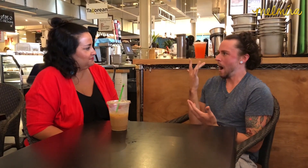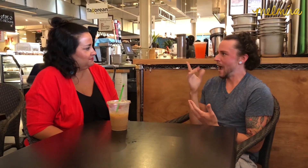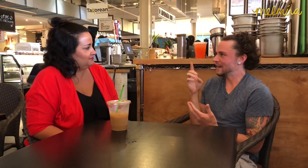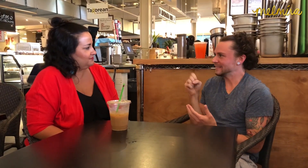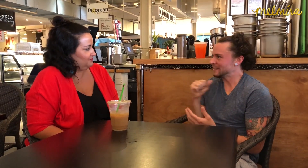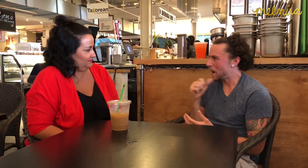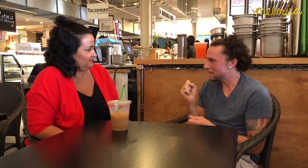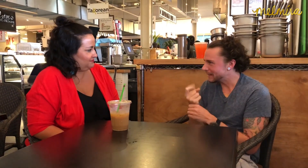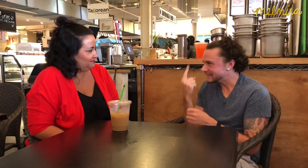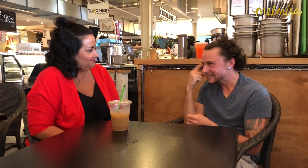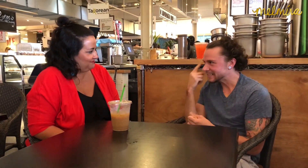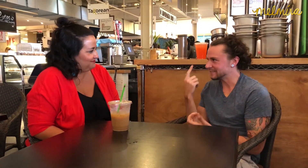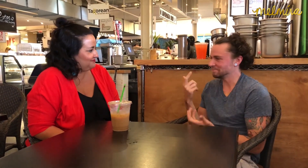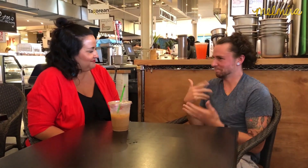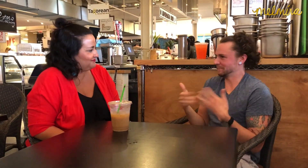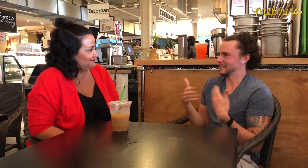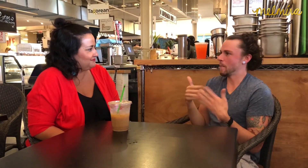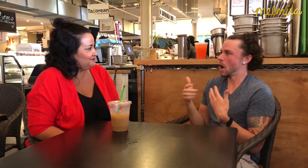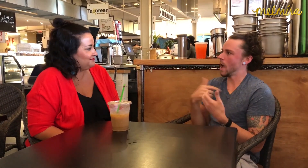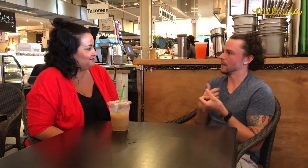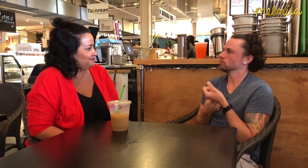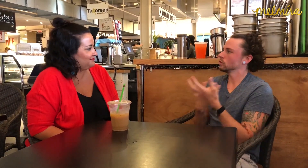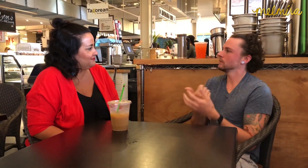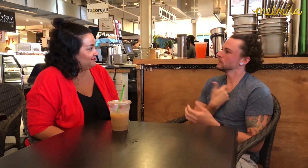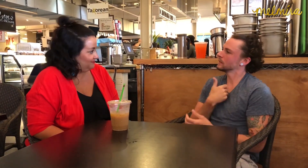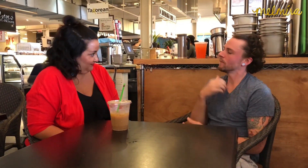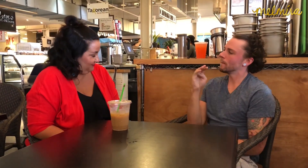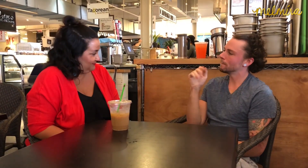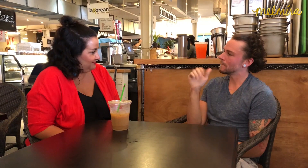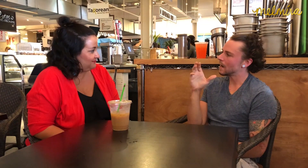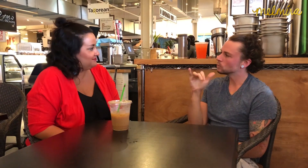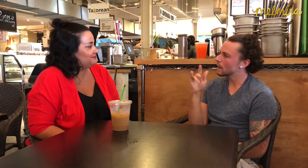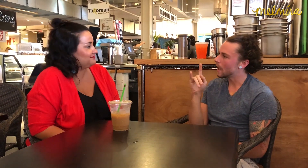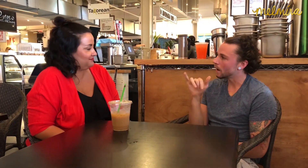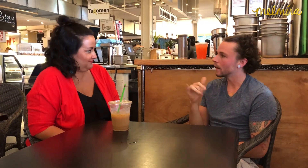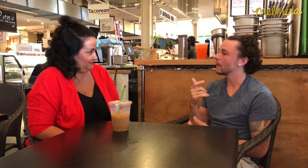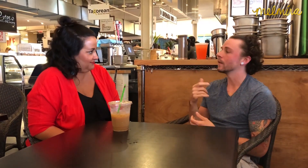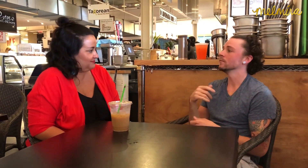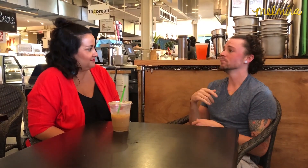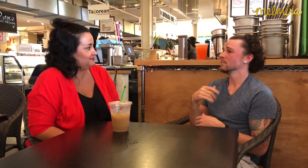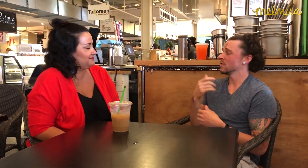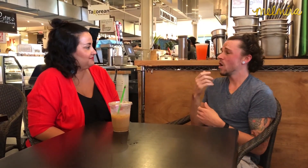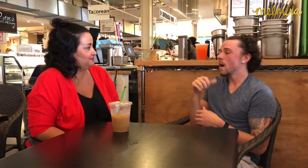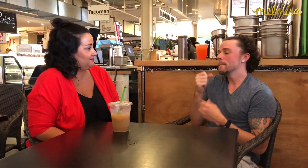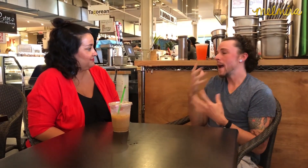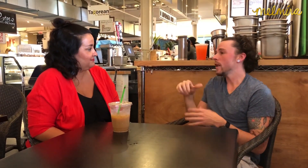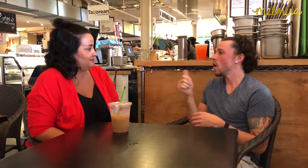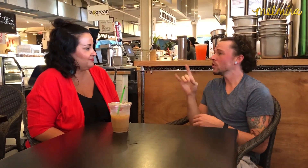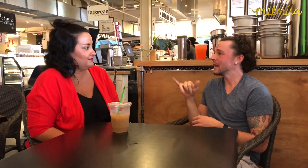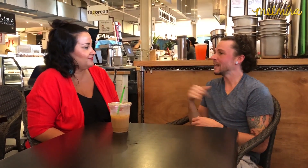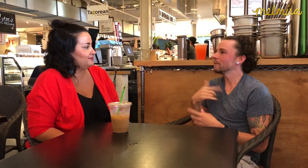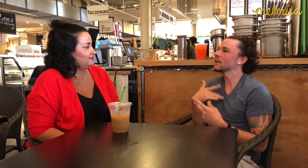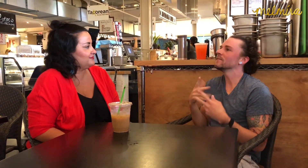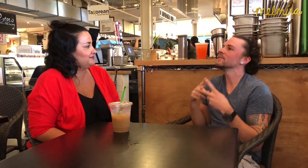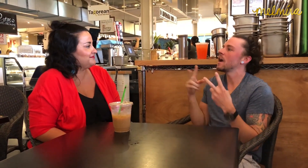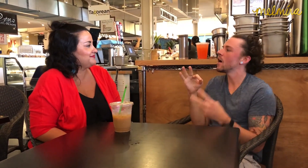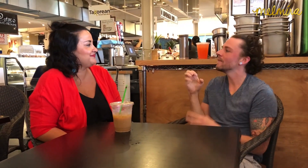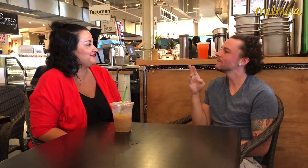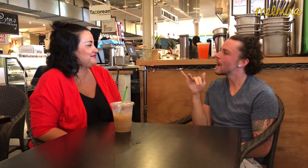That doesn't make sense to them. Why does it not make sense? It shouldn't matter that I choose to express my masculinity.